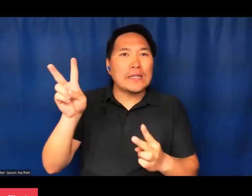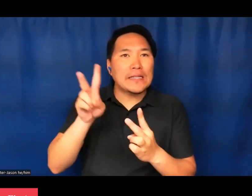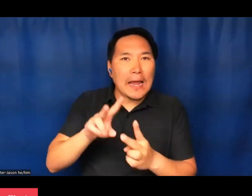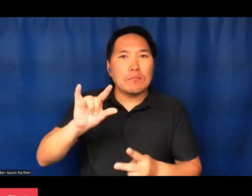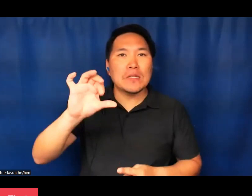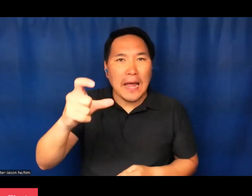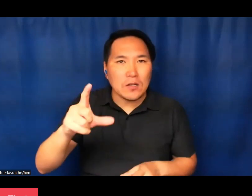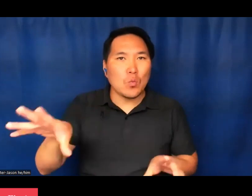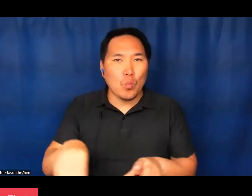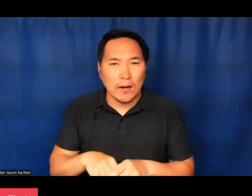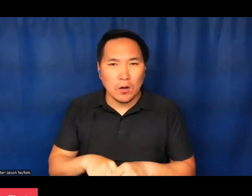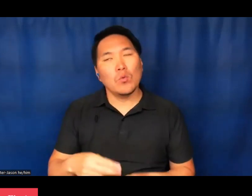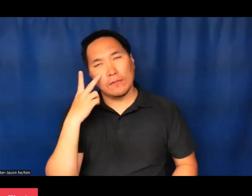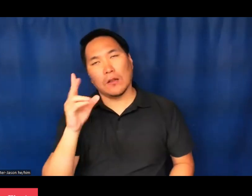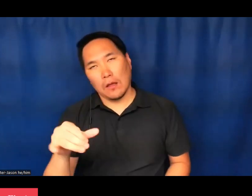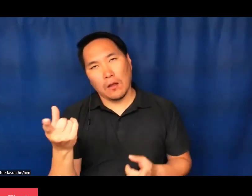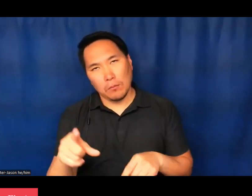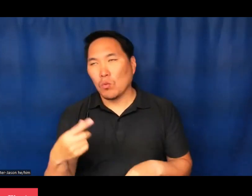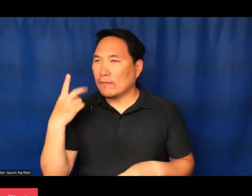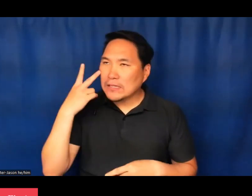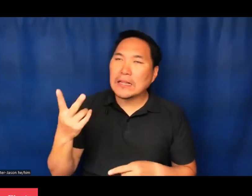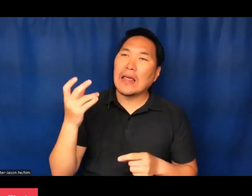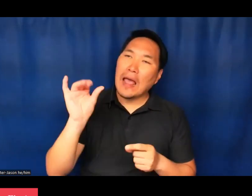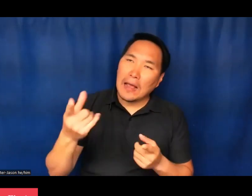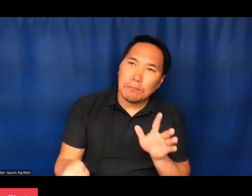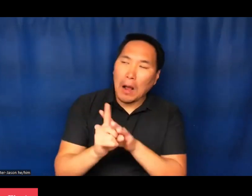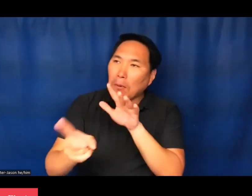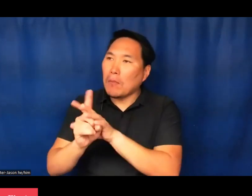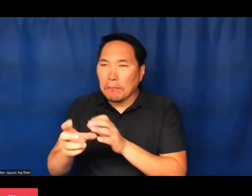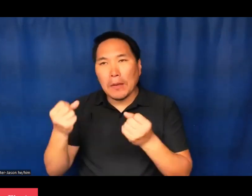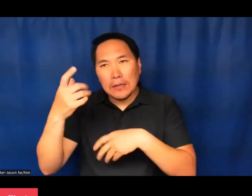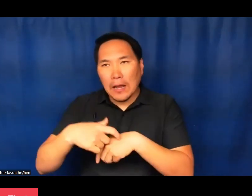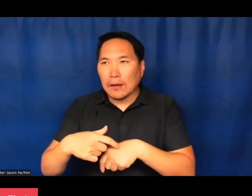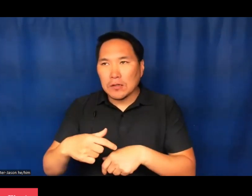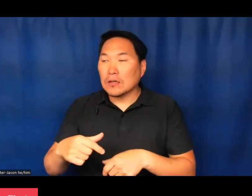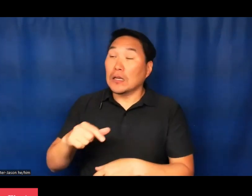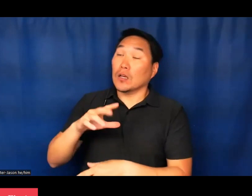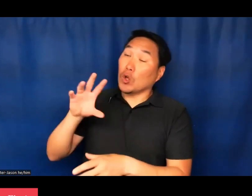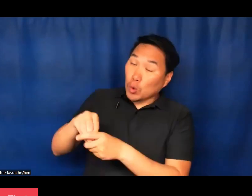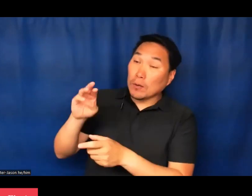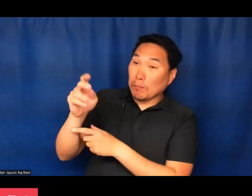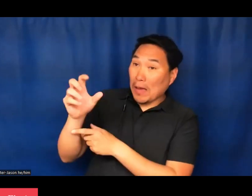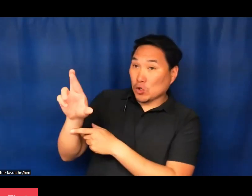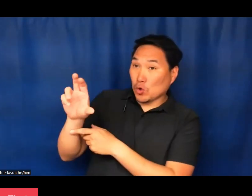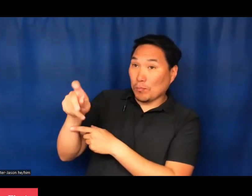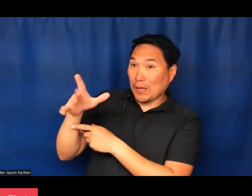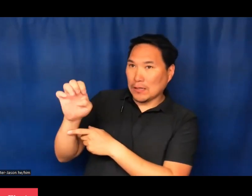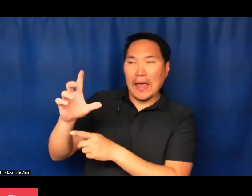Of course we D we've seen dozen of these cases in and around masterpiece Cakeshop and since masterpiece Cakeshop.